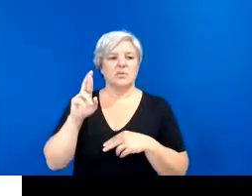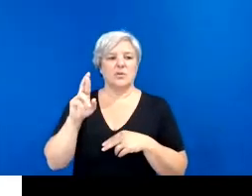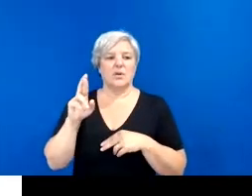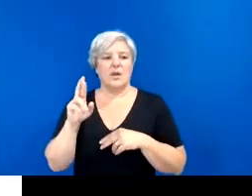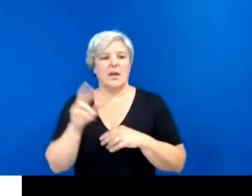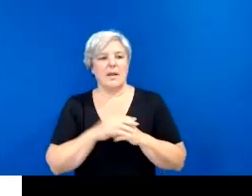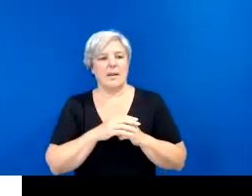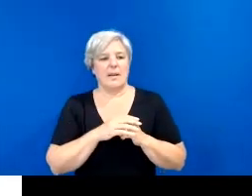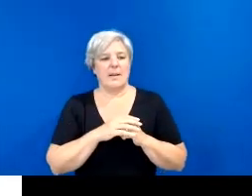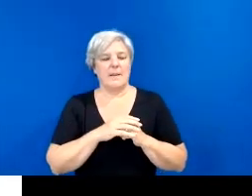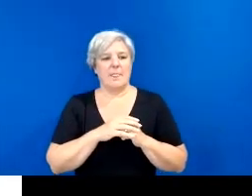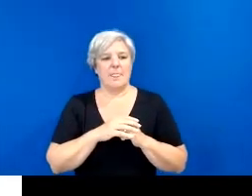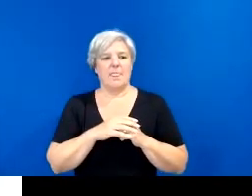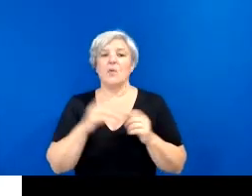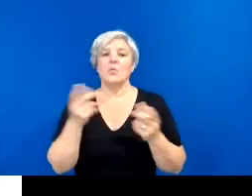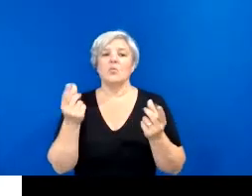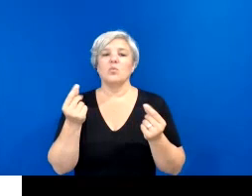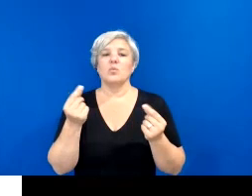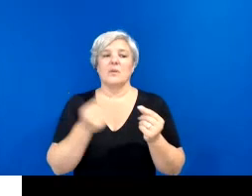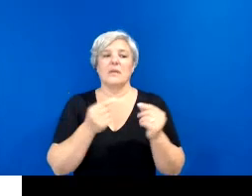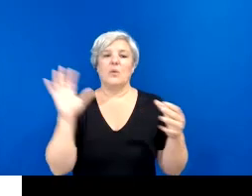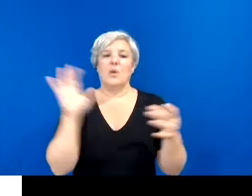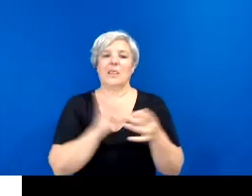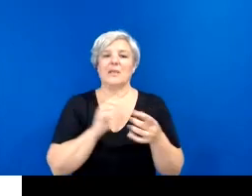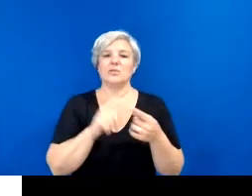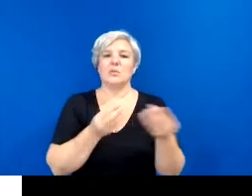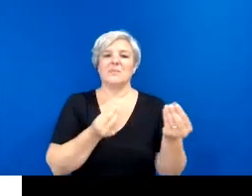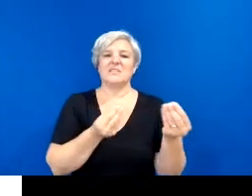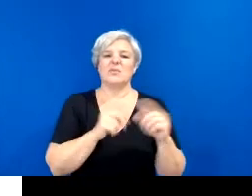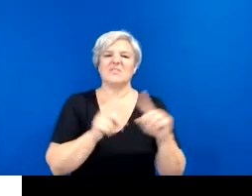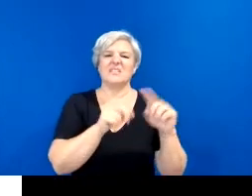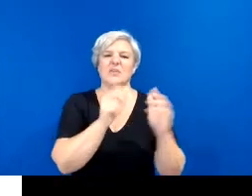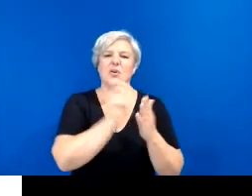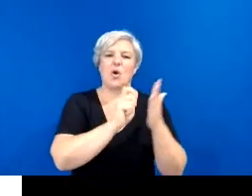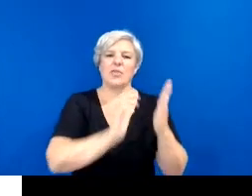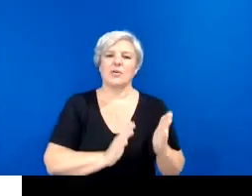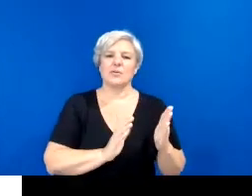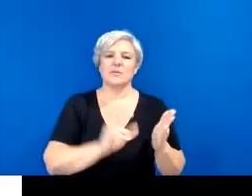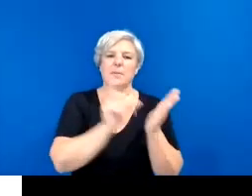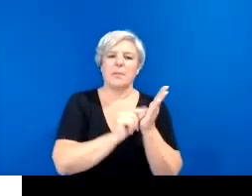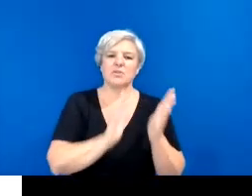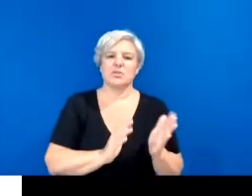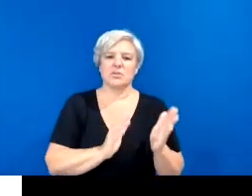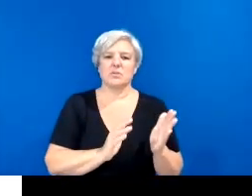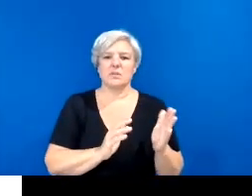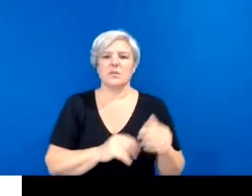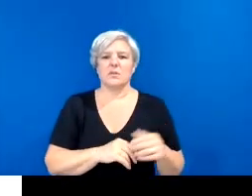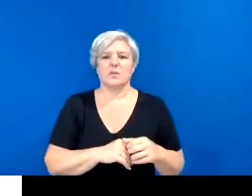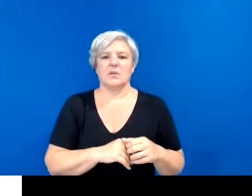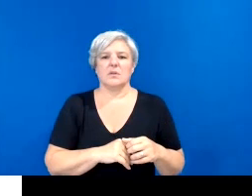But what it does is it just links to materials from different authors and publishers instead of housing those materials directly in the platform.